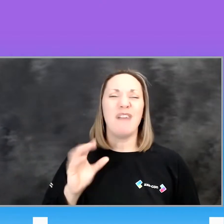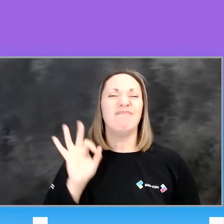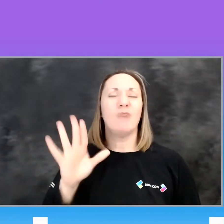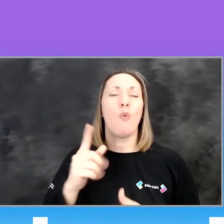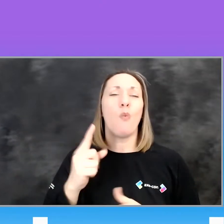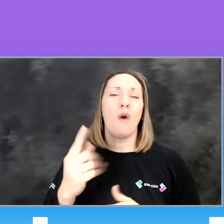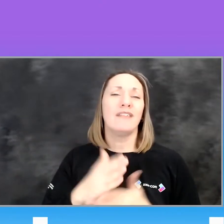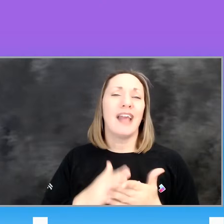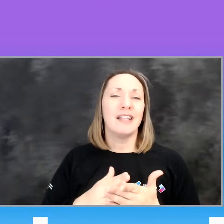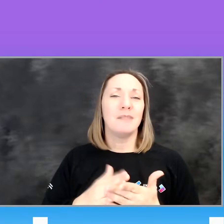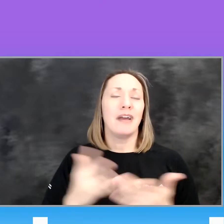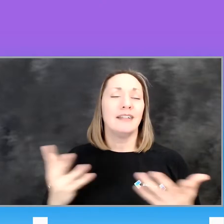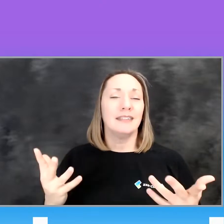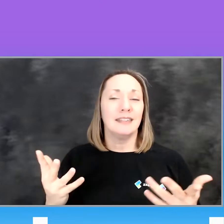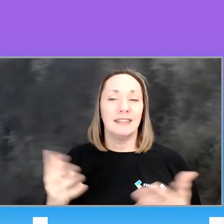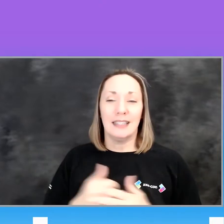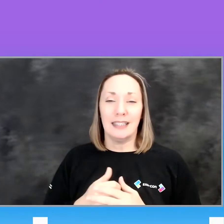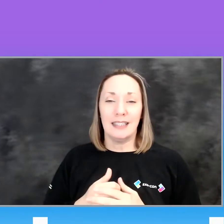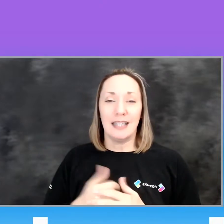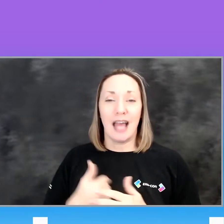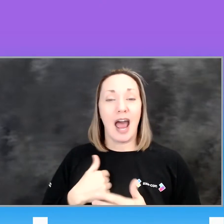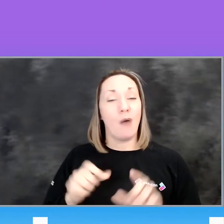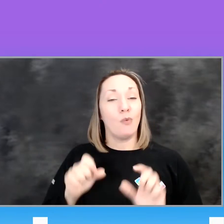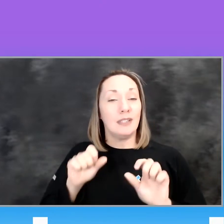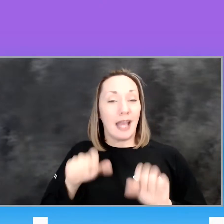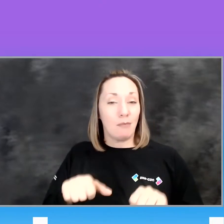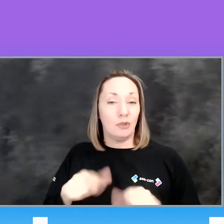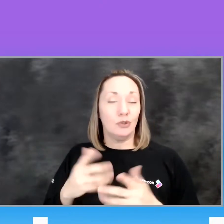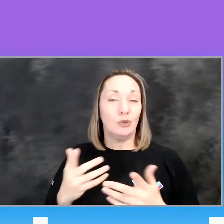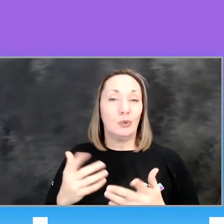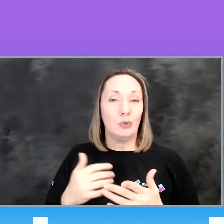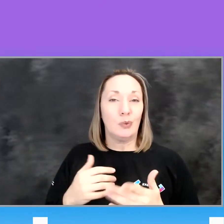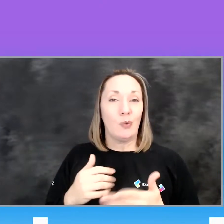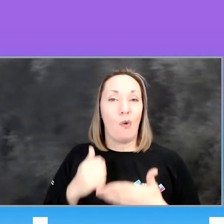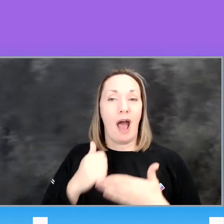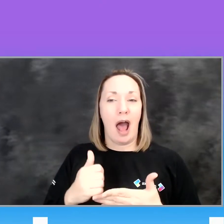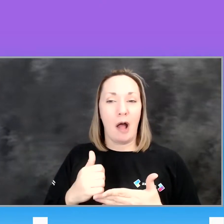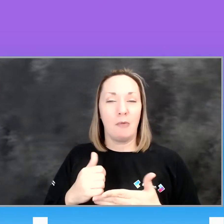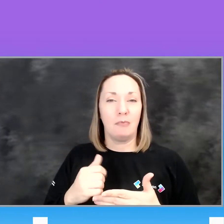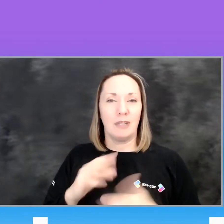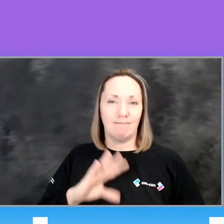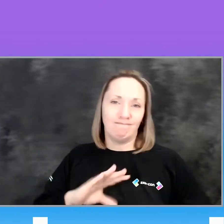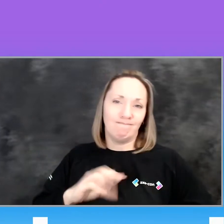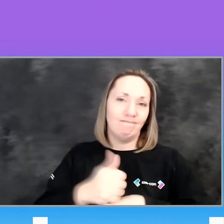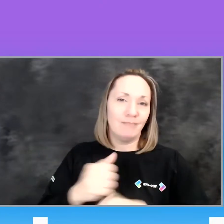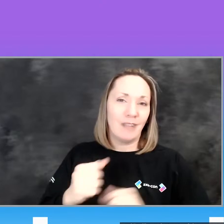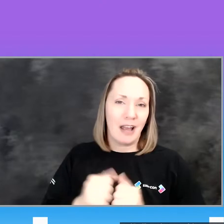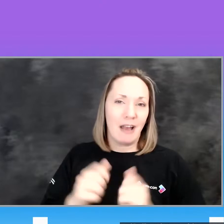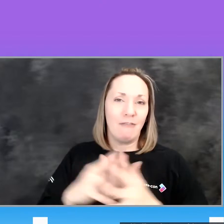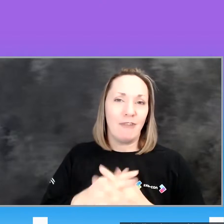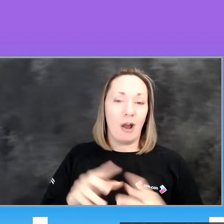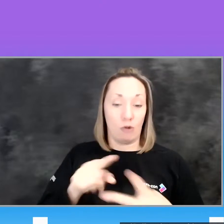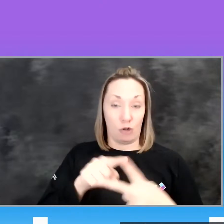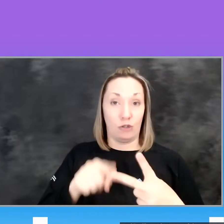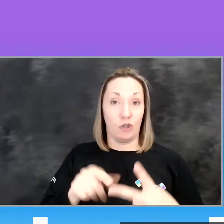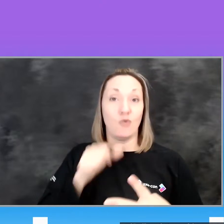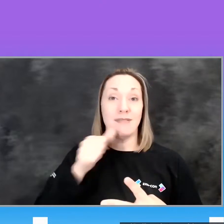of this is I was able to help